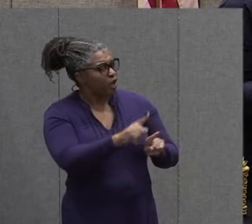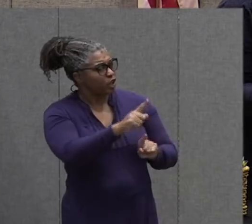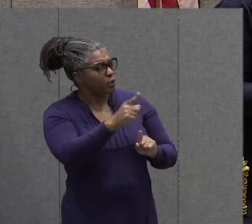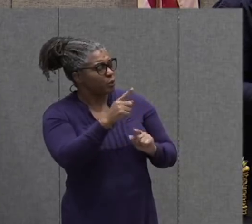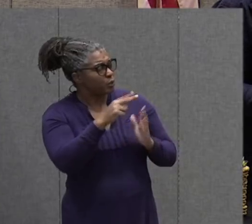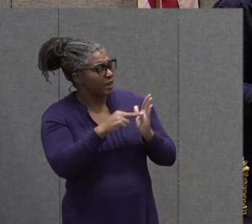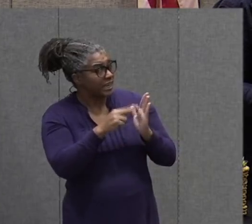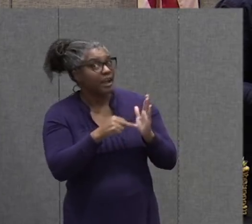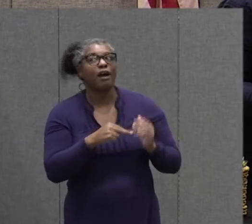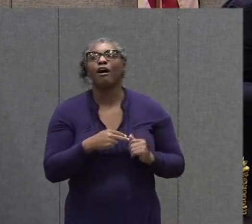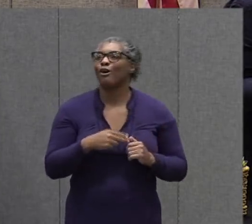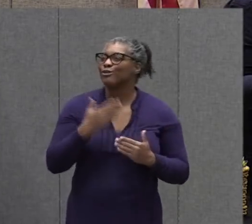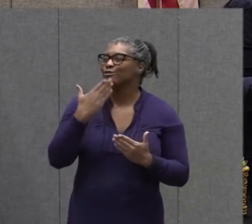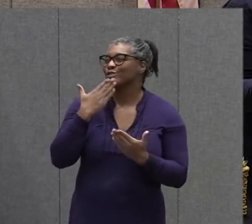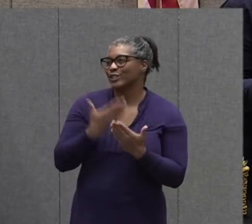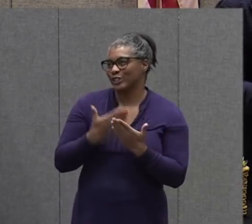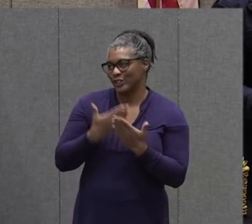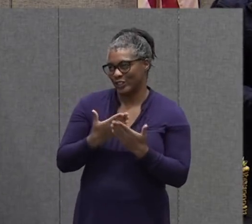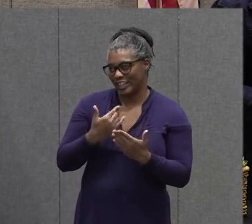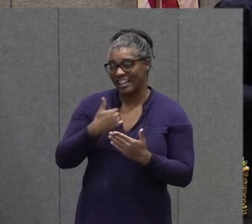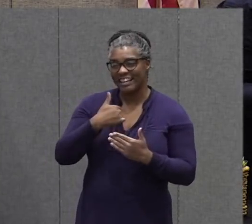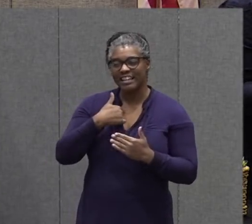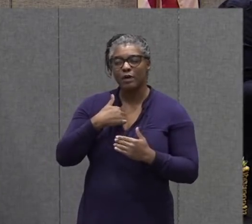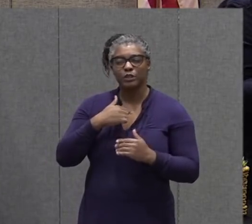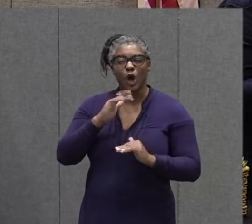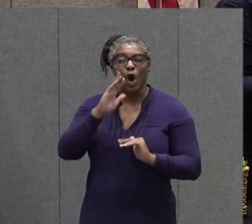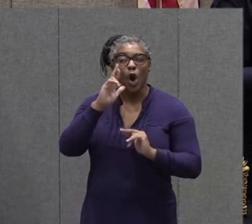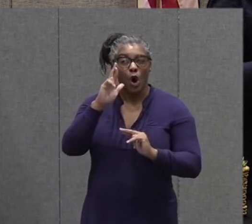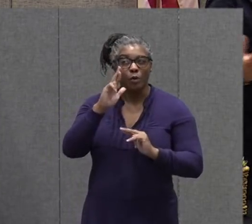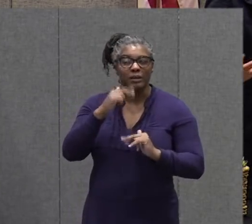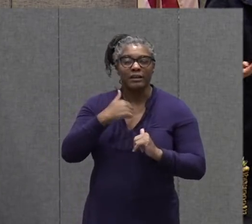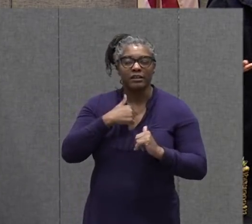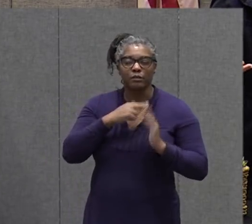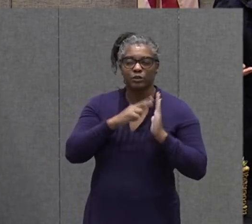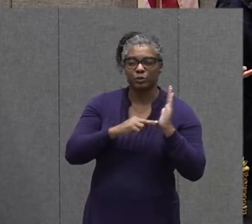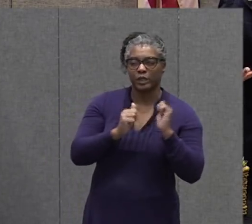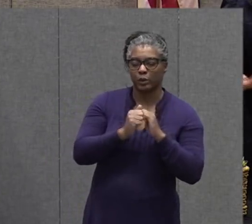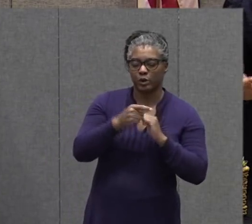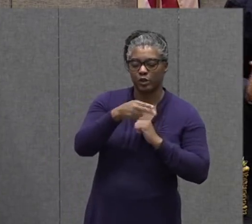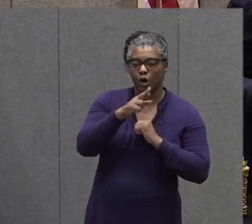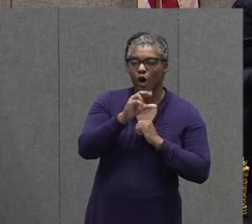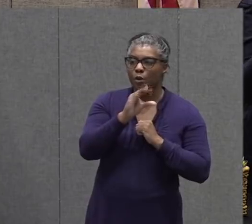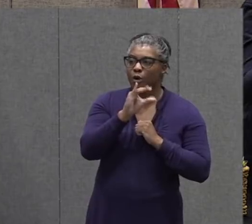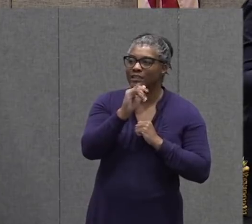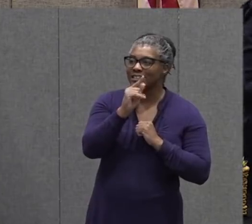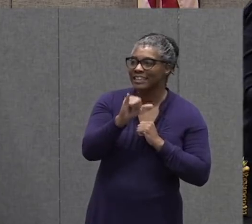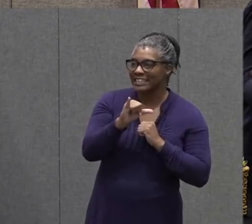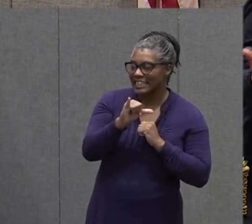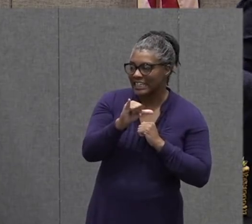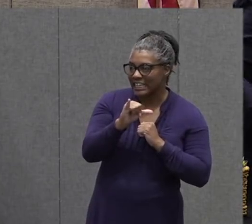that I could read it with prosody so that I can exaggerate my words and so that you can visualize what I was trying to say.